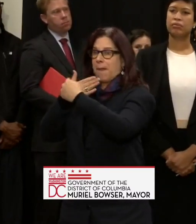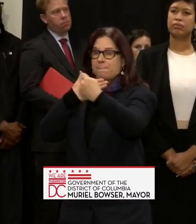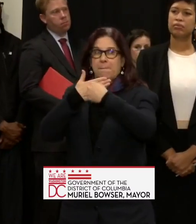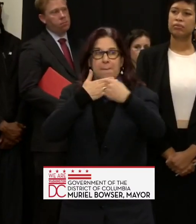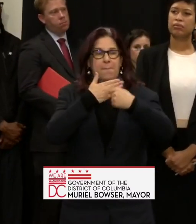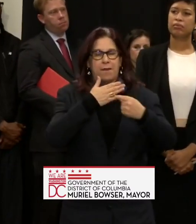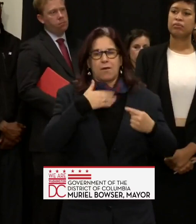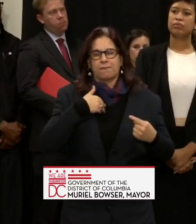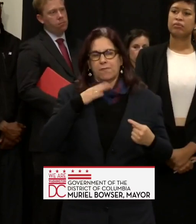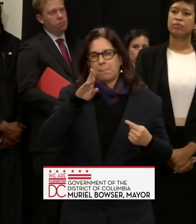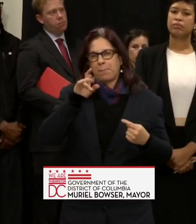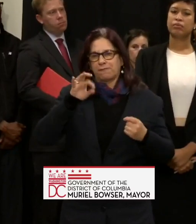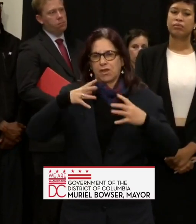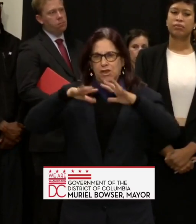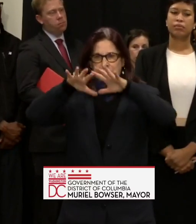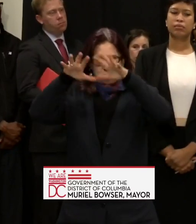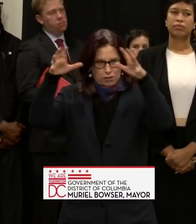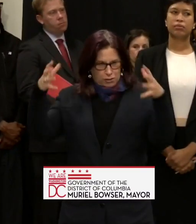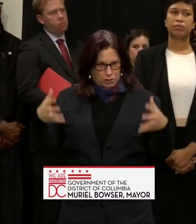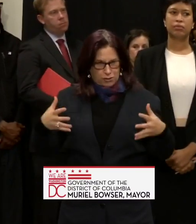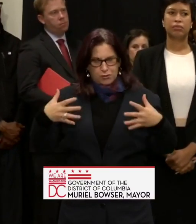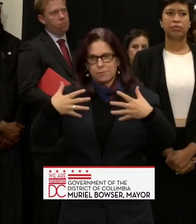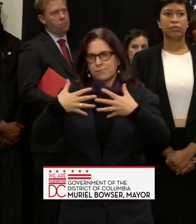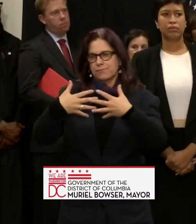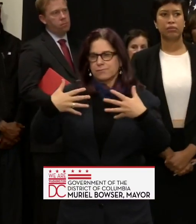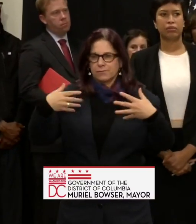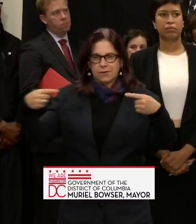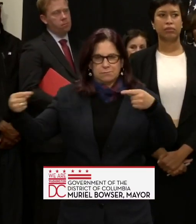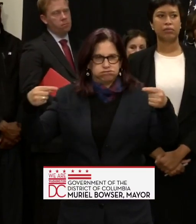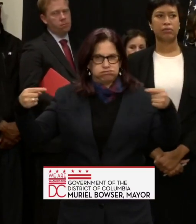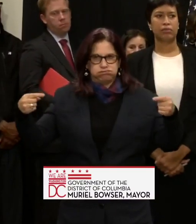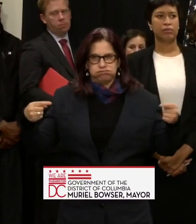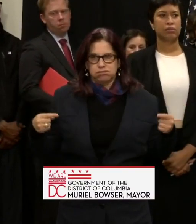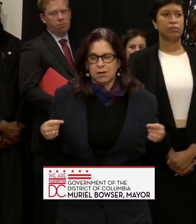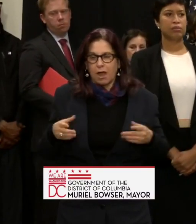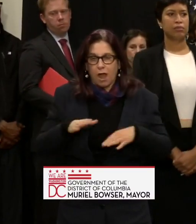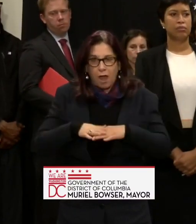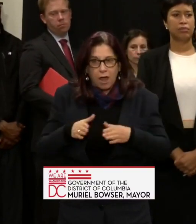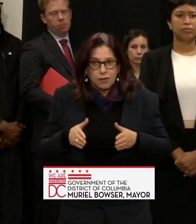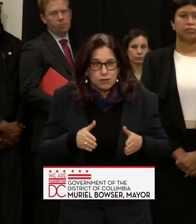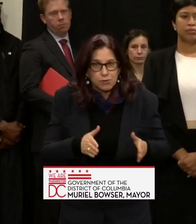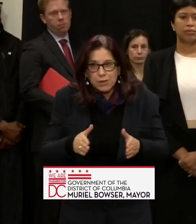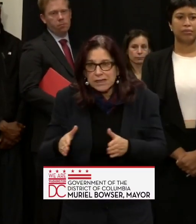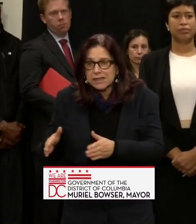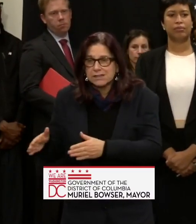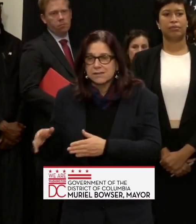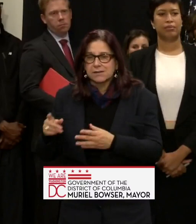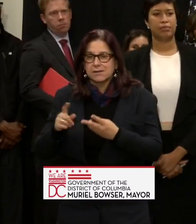ROUTE AND IT WILL CONSIST OF POLICE OFFICERS AND NATIONAL